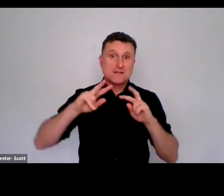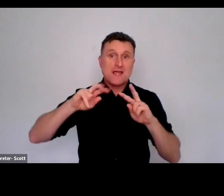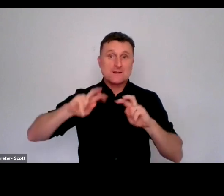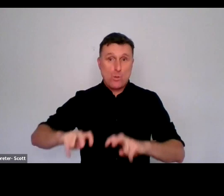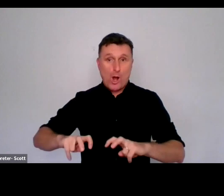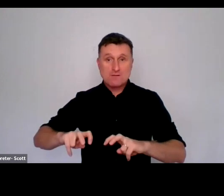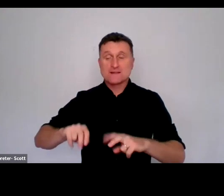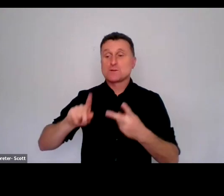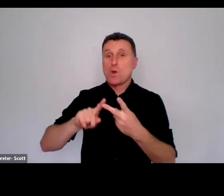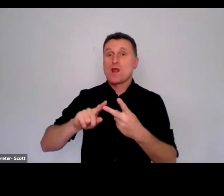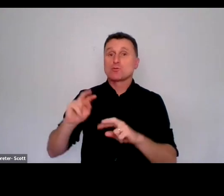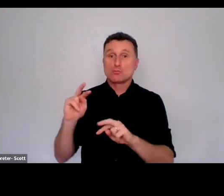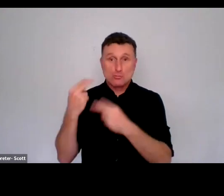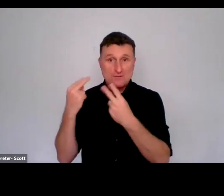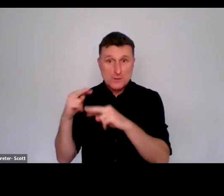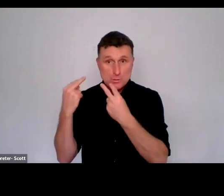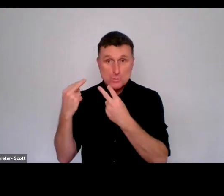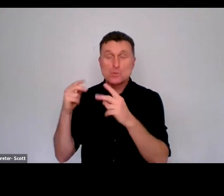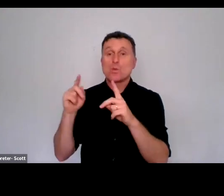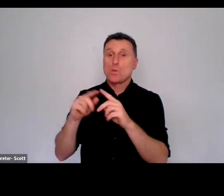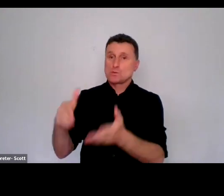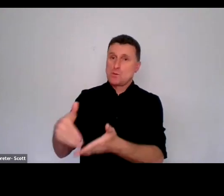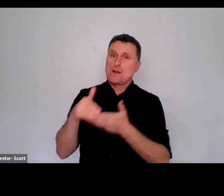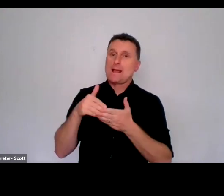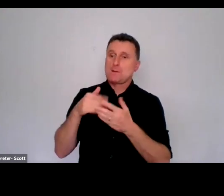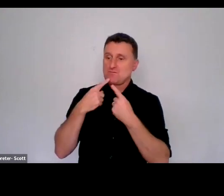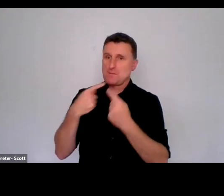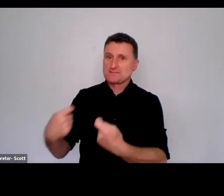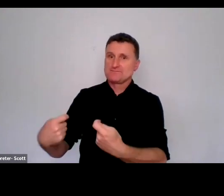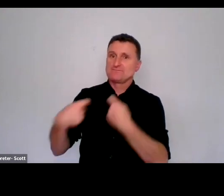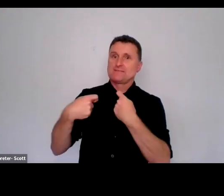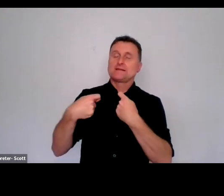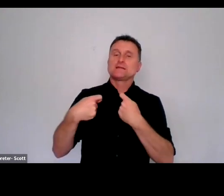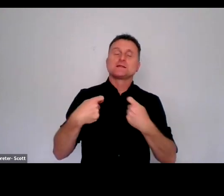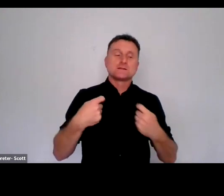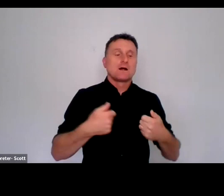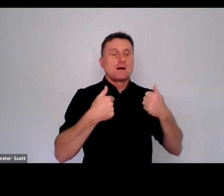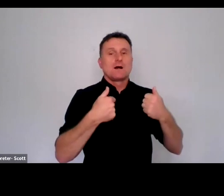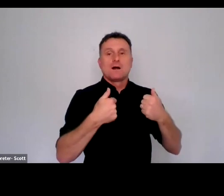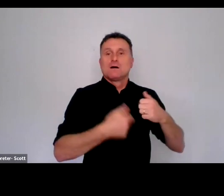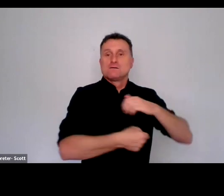for moving into next year and thinking about how the government responds to the recommendations